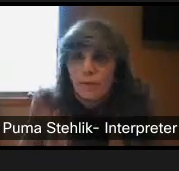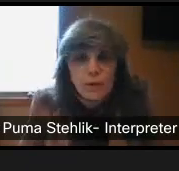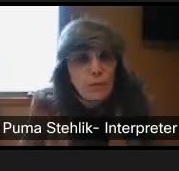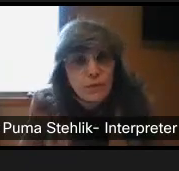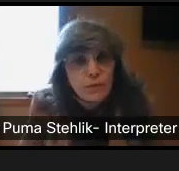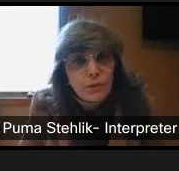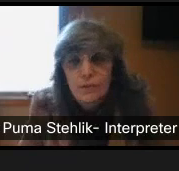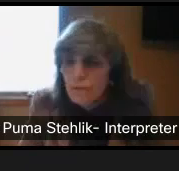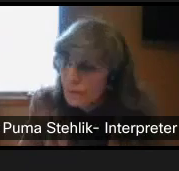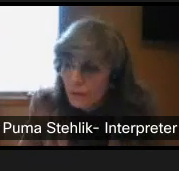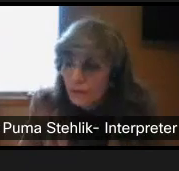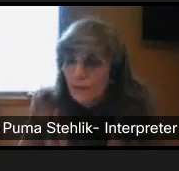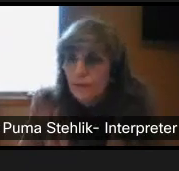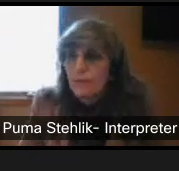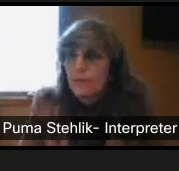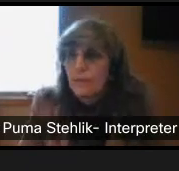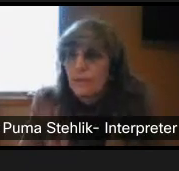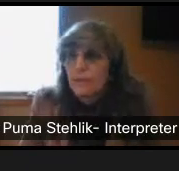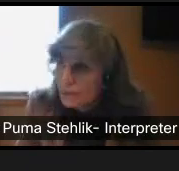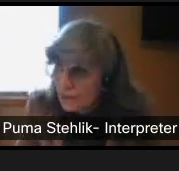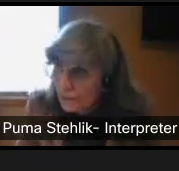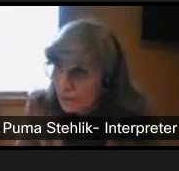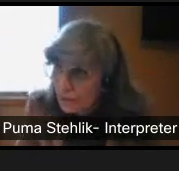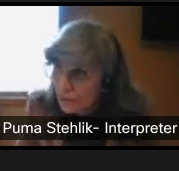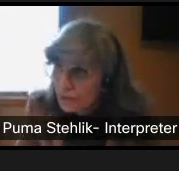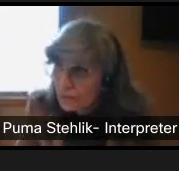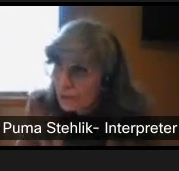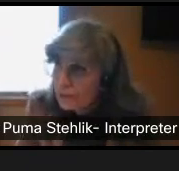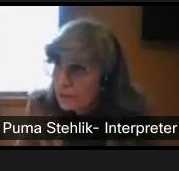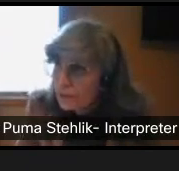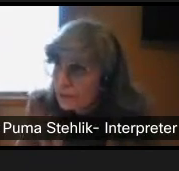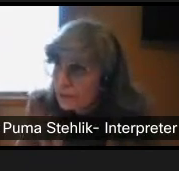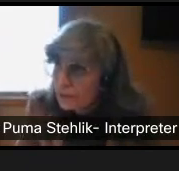3 more stories pardon? I didn't understand that. The interpreter didn't understand that 3 more stories to what.